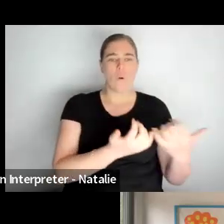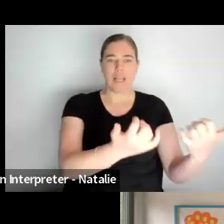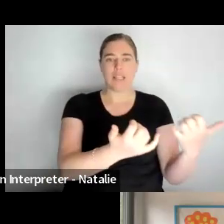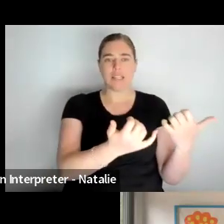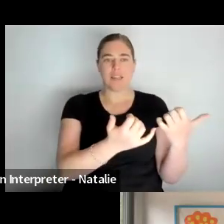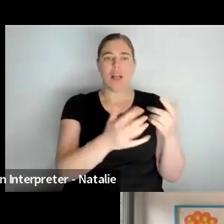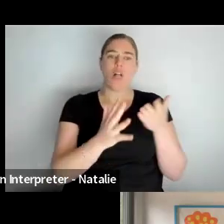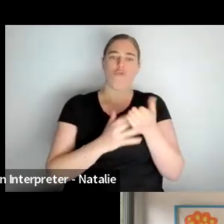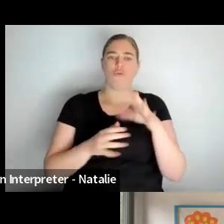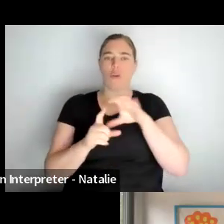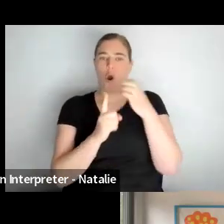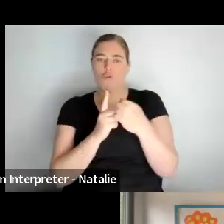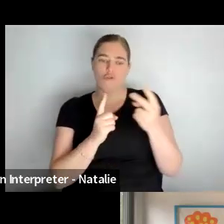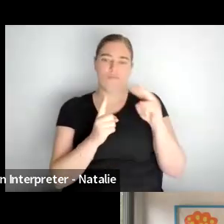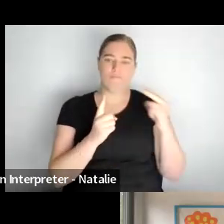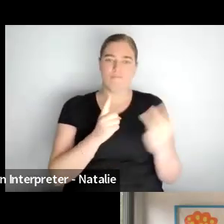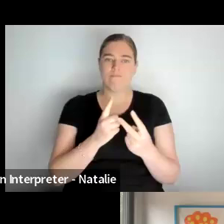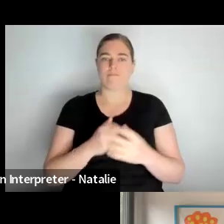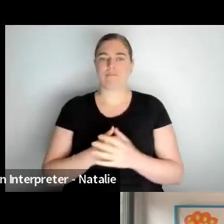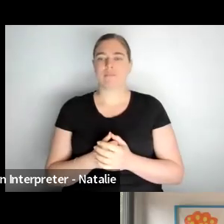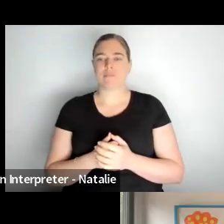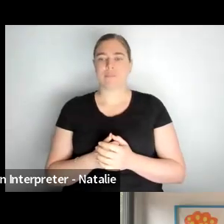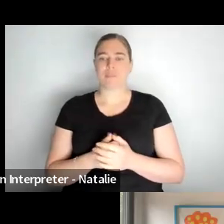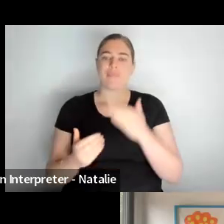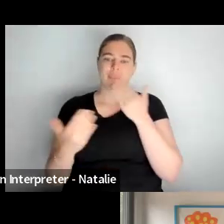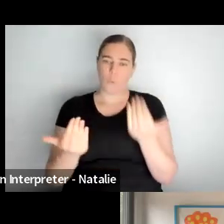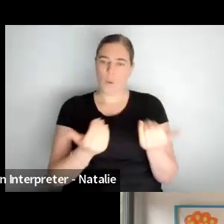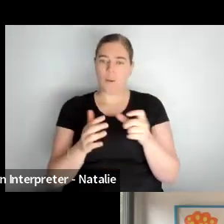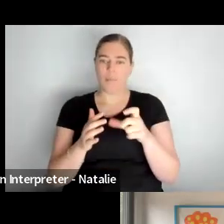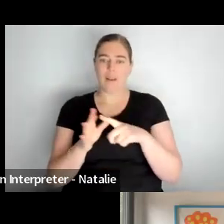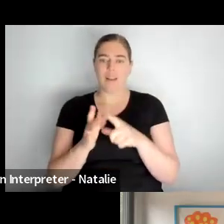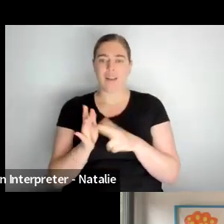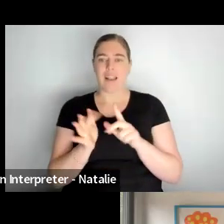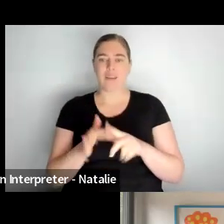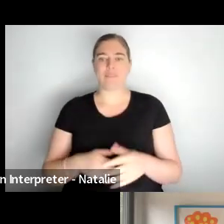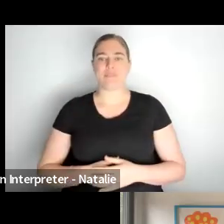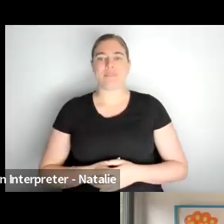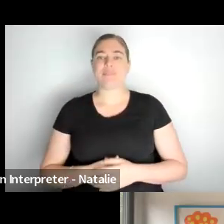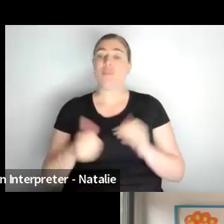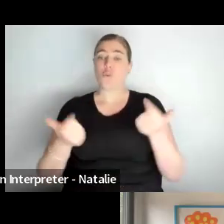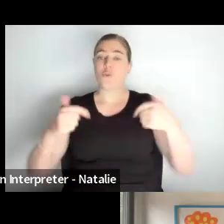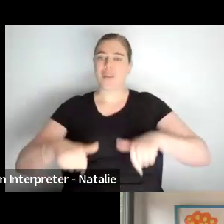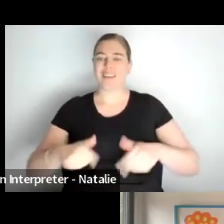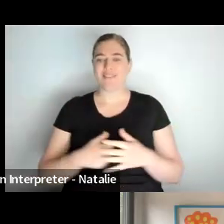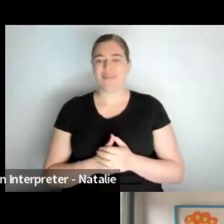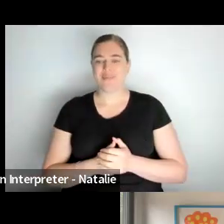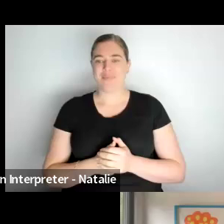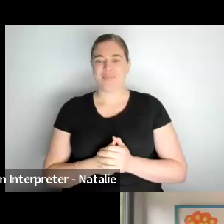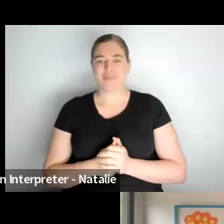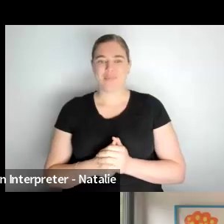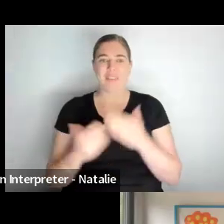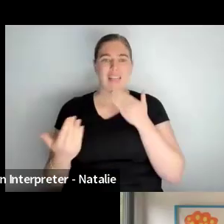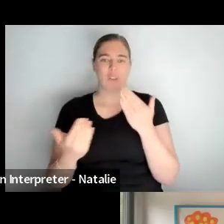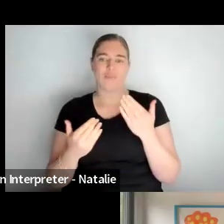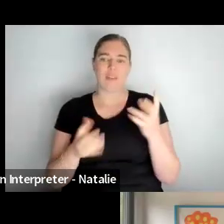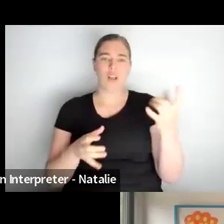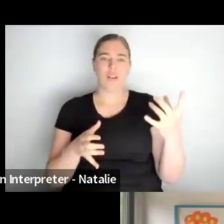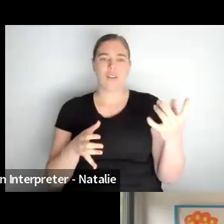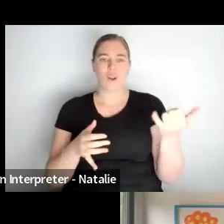humility - a great term. Welcome, Caine. >> Good to be here. Dialling in from Hobart.